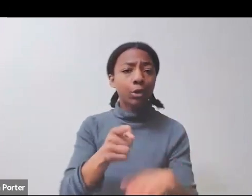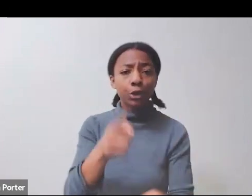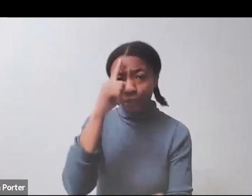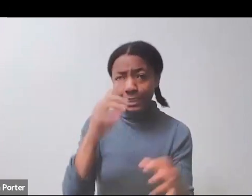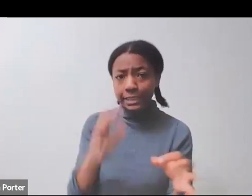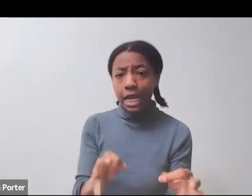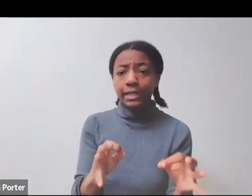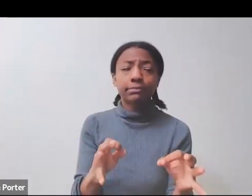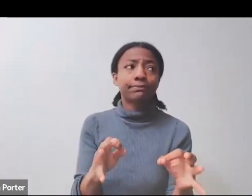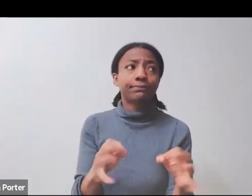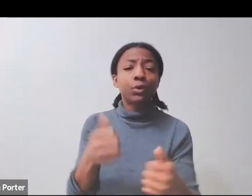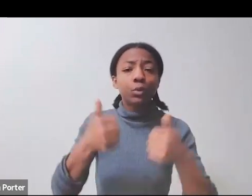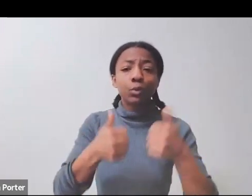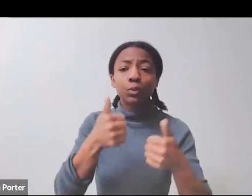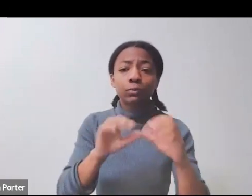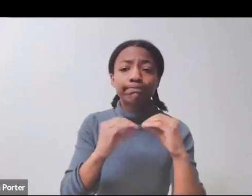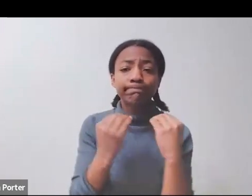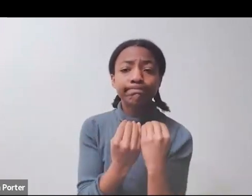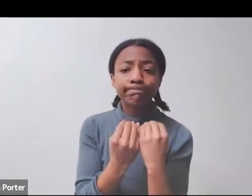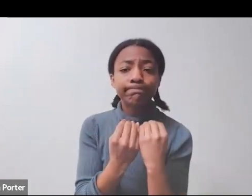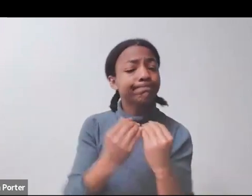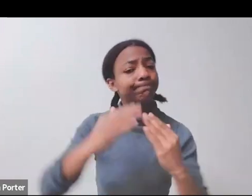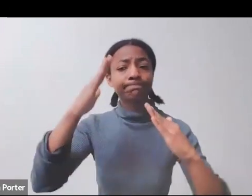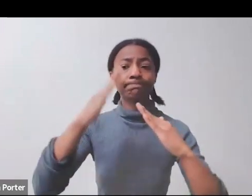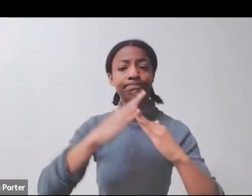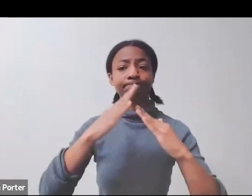we can even define, but is it better to try